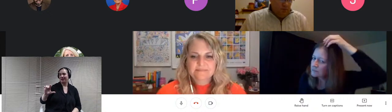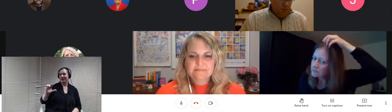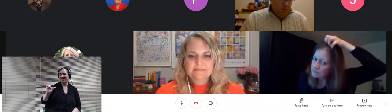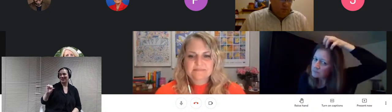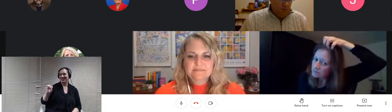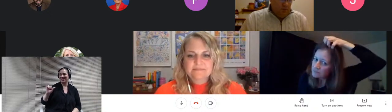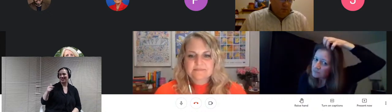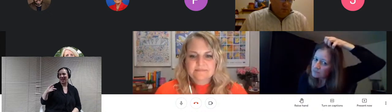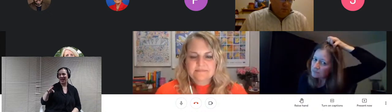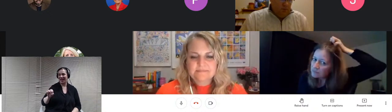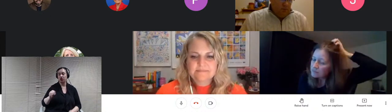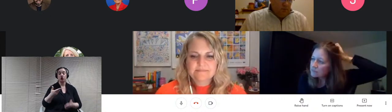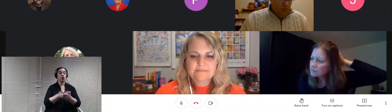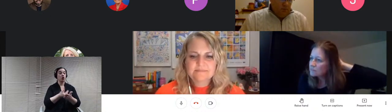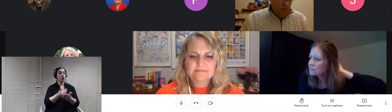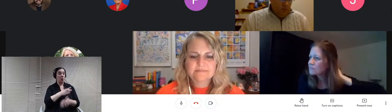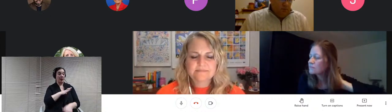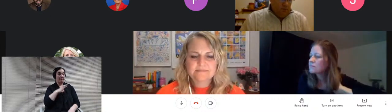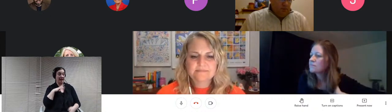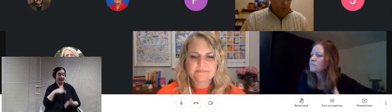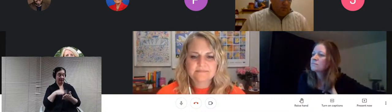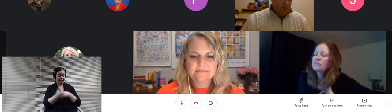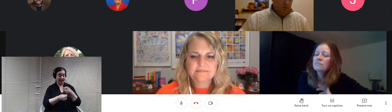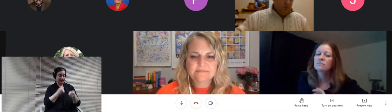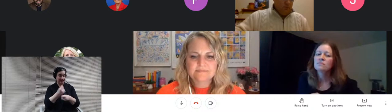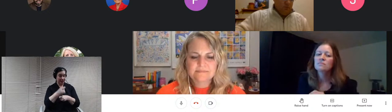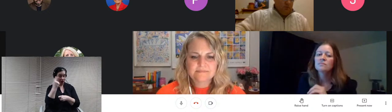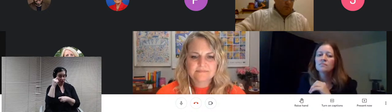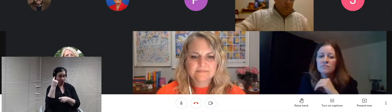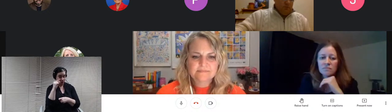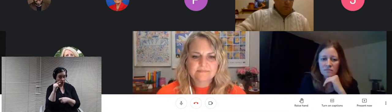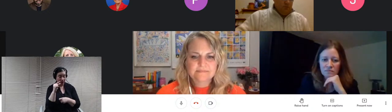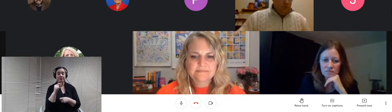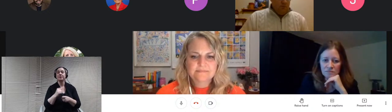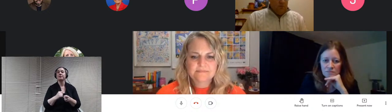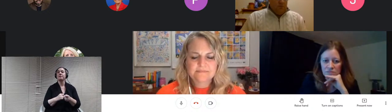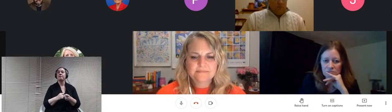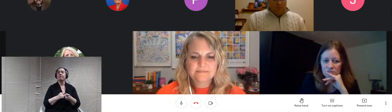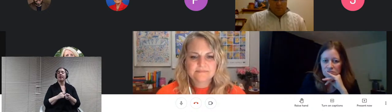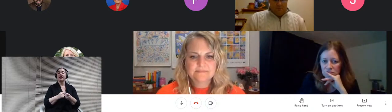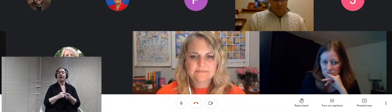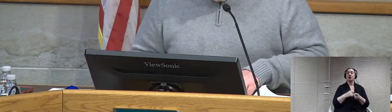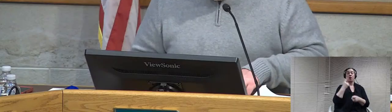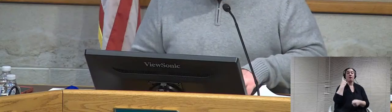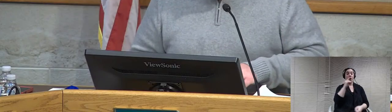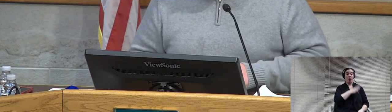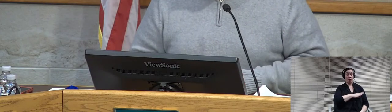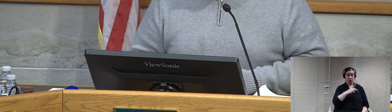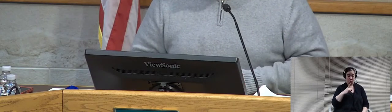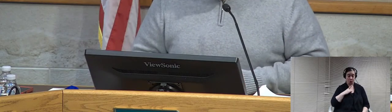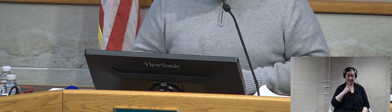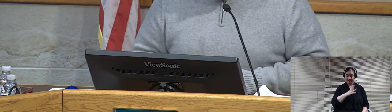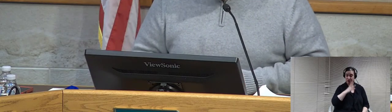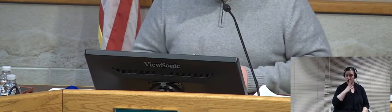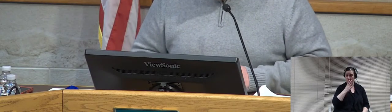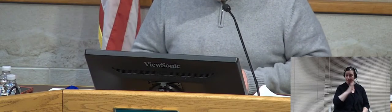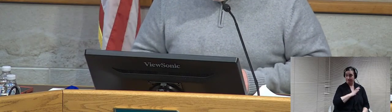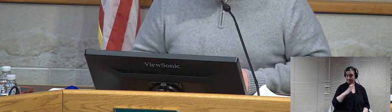as the meant for the board. As an official committee is the Mental Health Advisory that's Mark Ambrose and.